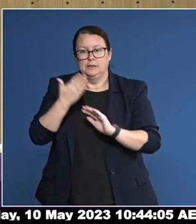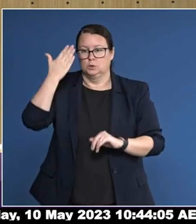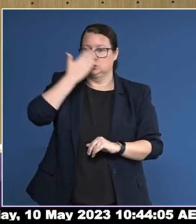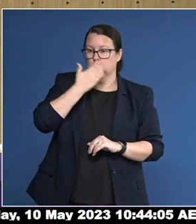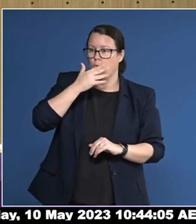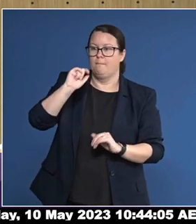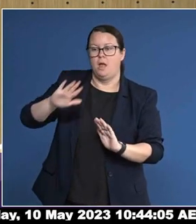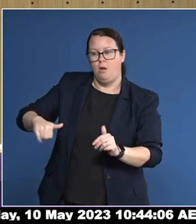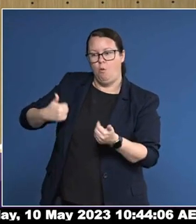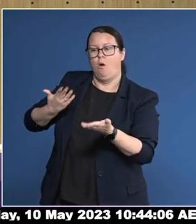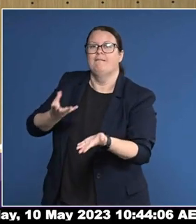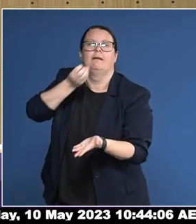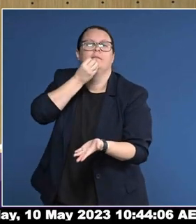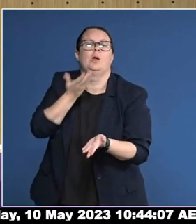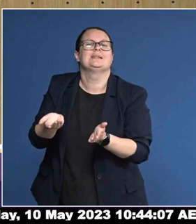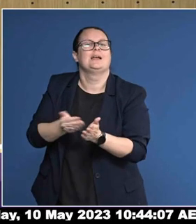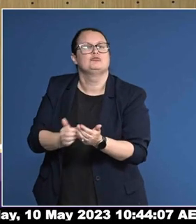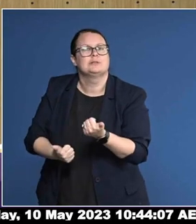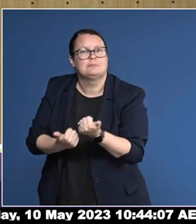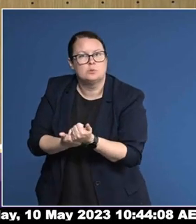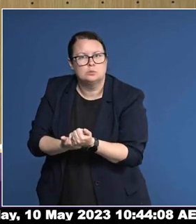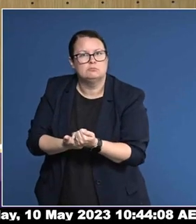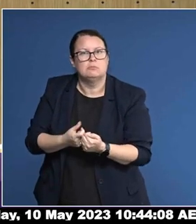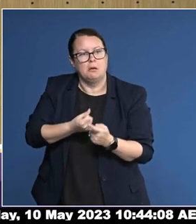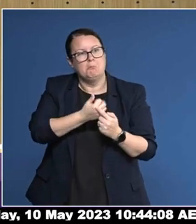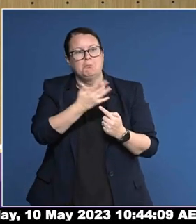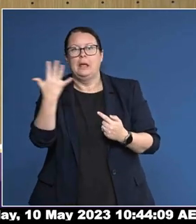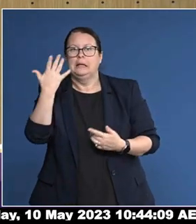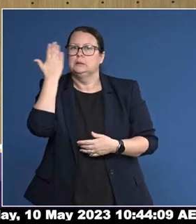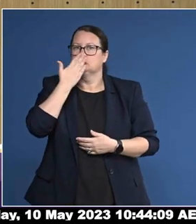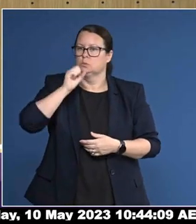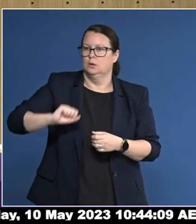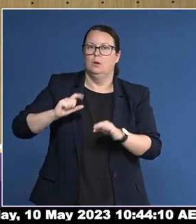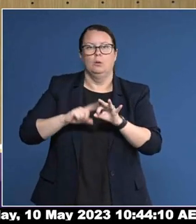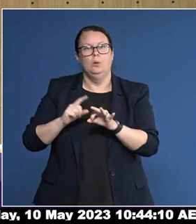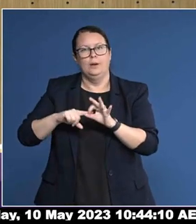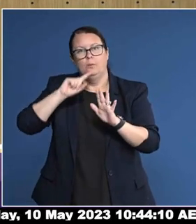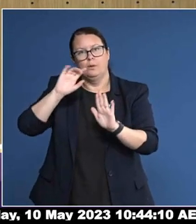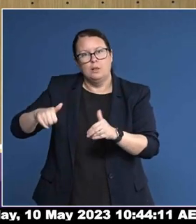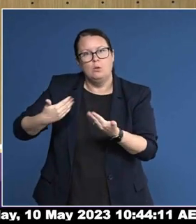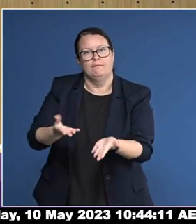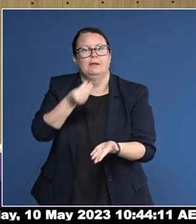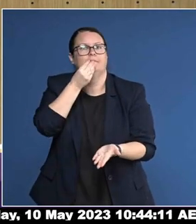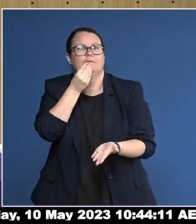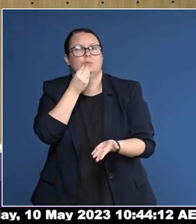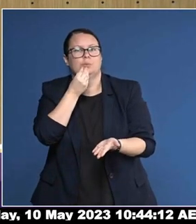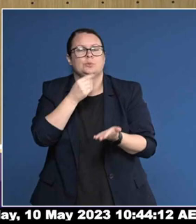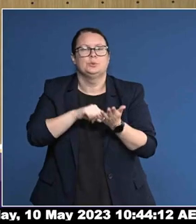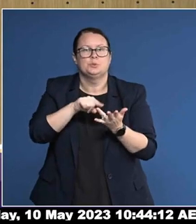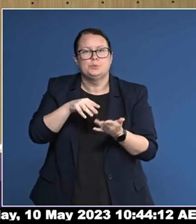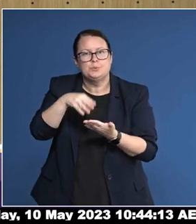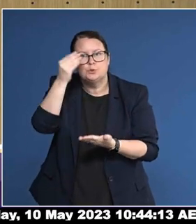So, a number of our schools will offer and provide food to students as part of a